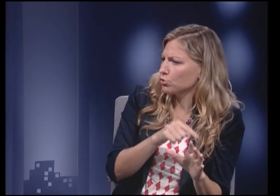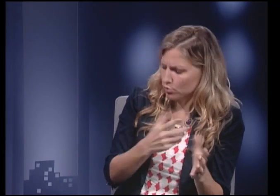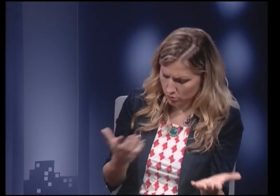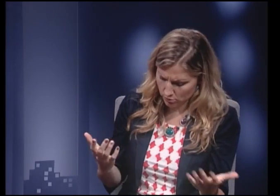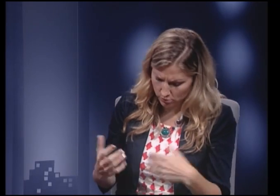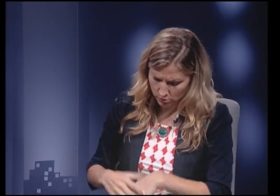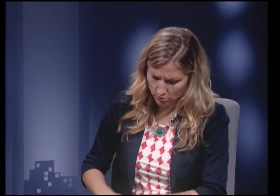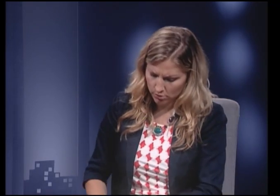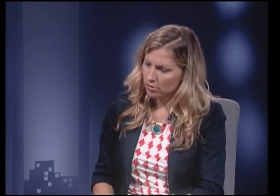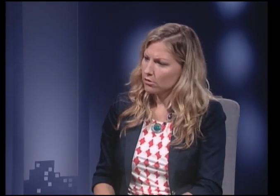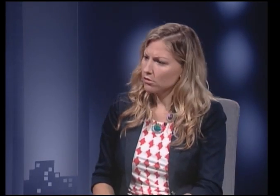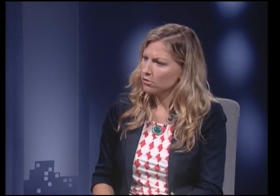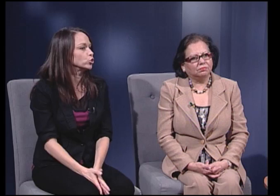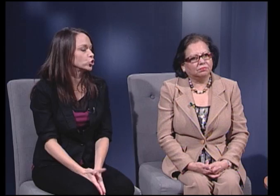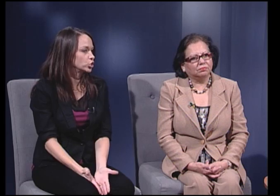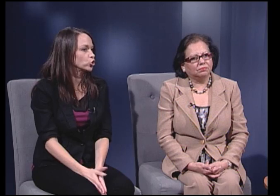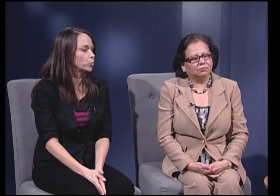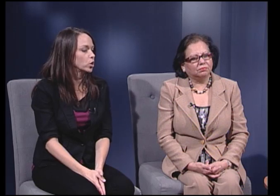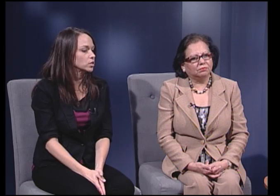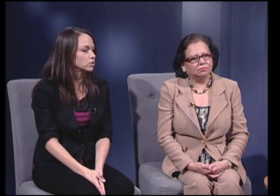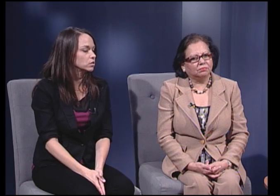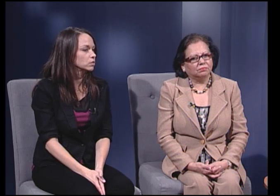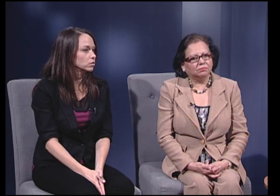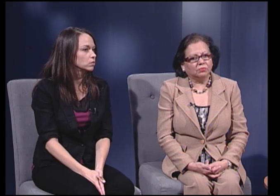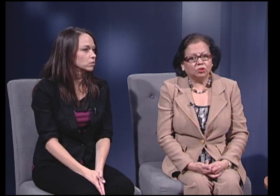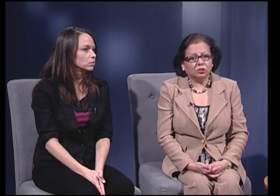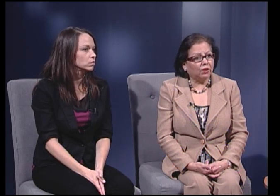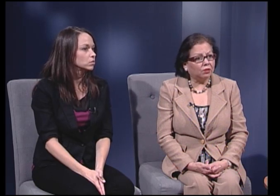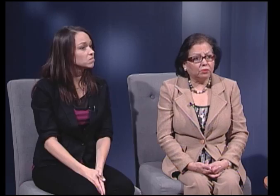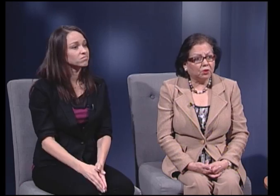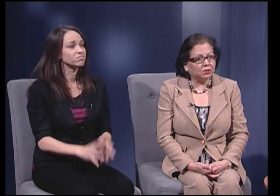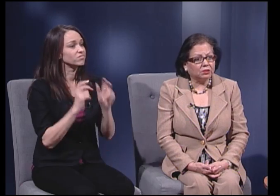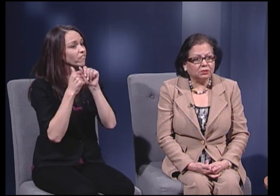What can an individual voter do to just ensure the process? Just follow the process.